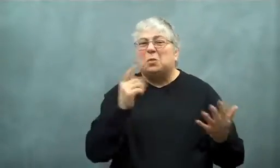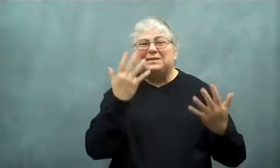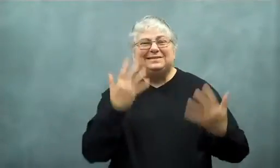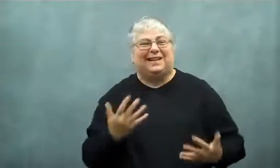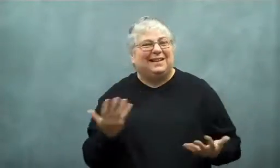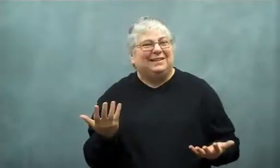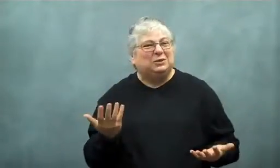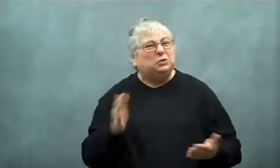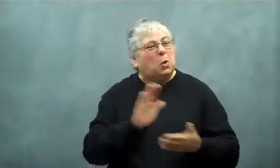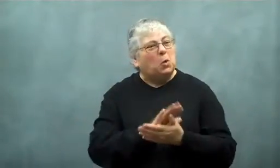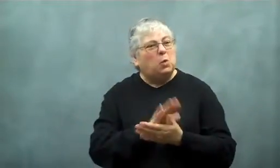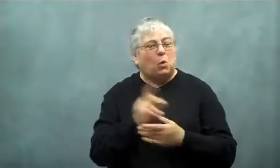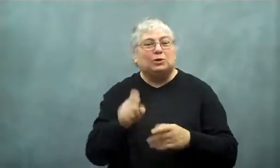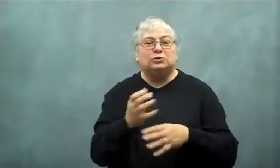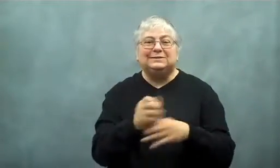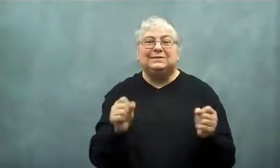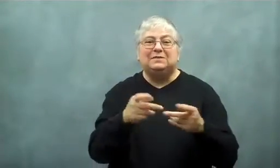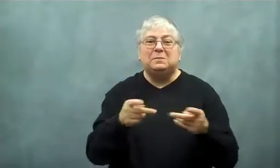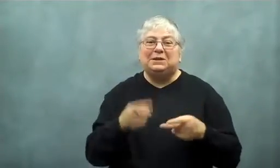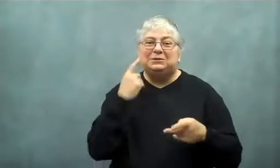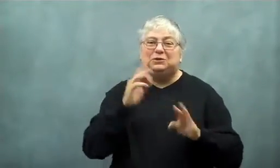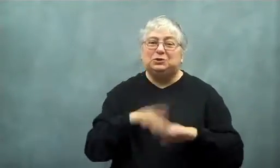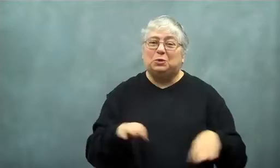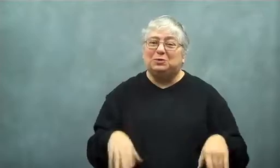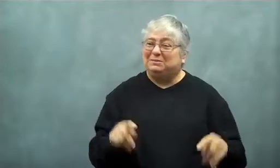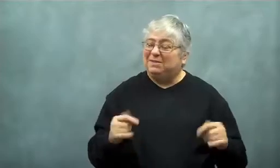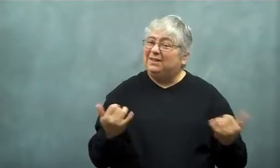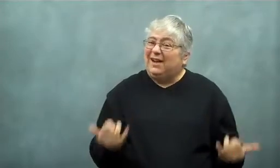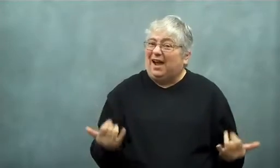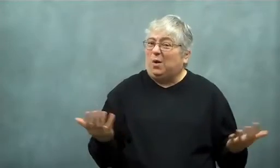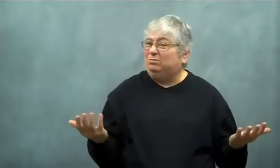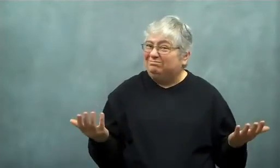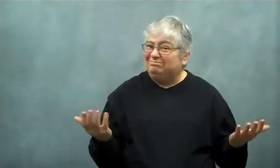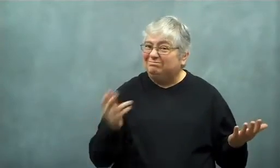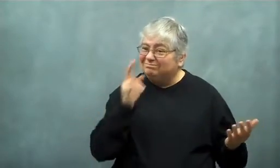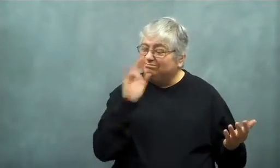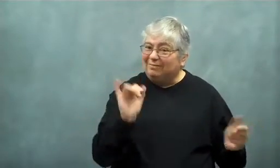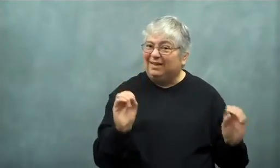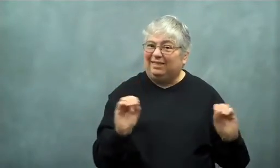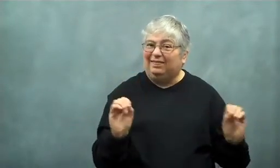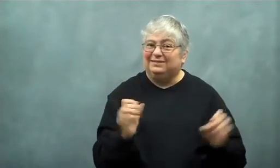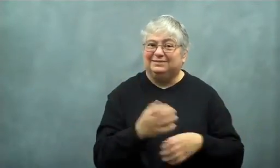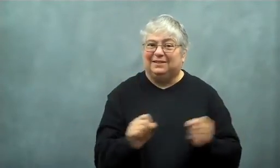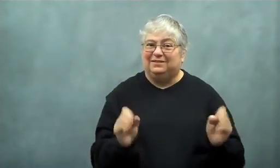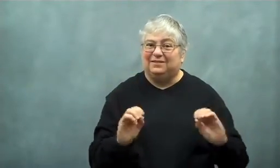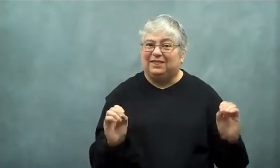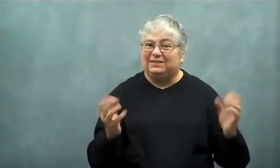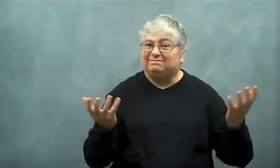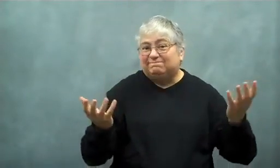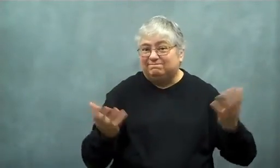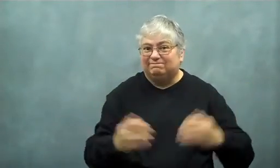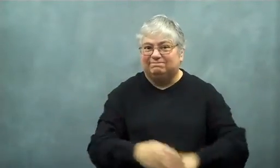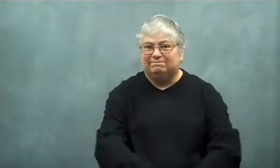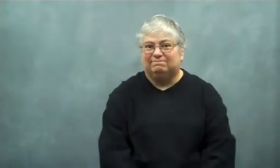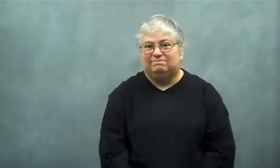It is really sad. Schools are supposed to be safe havens for children. But these days, apparently nothing is safe.